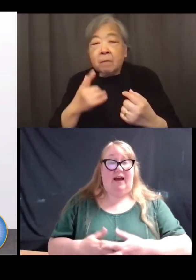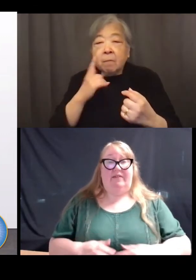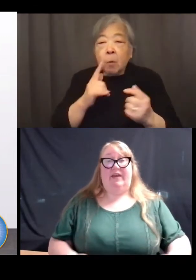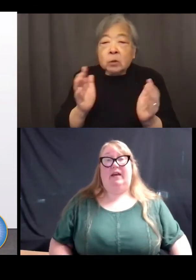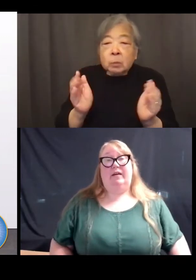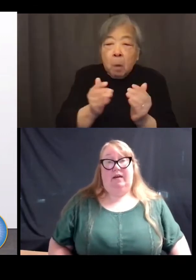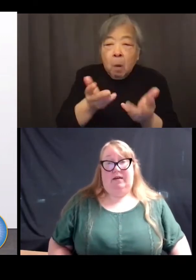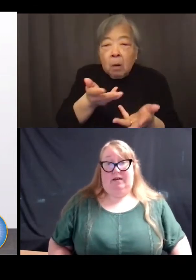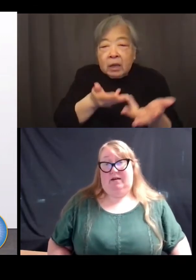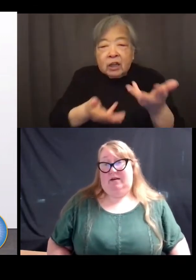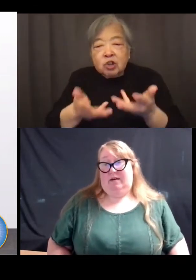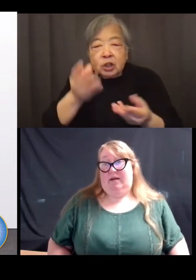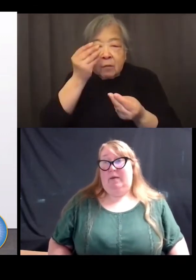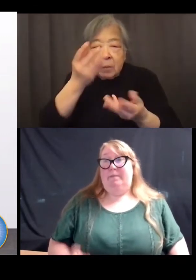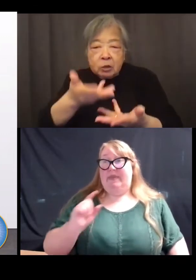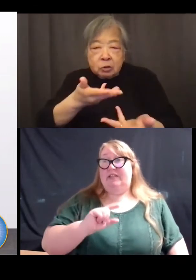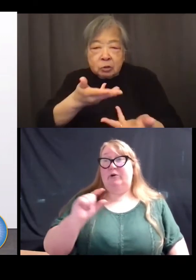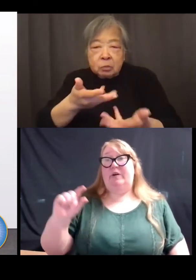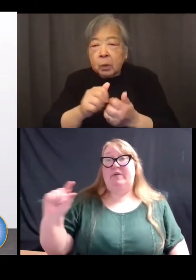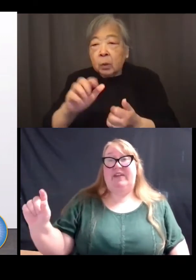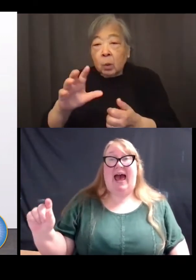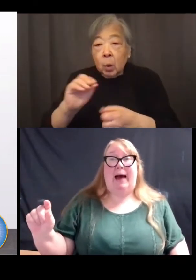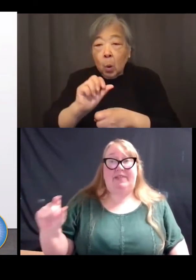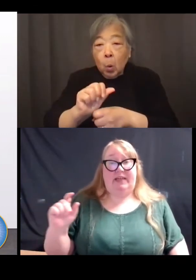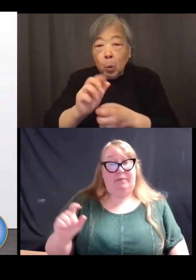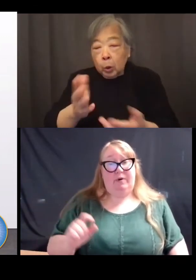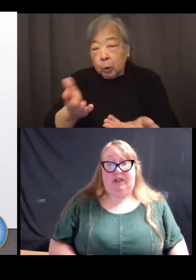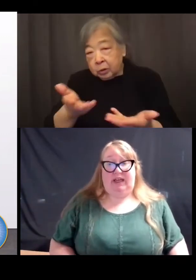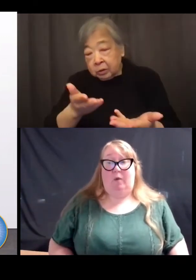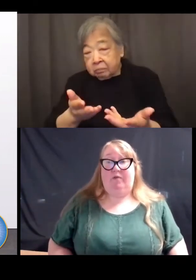kind of thing These are some of the apps that can be really helpful